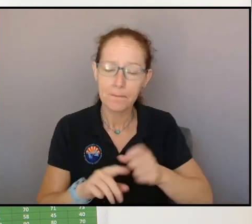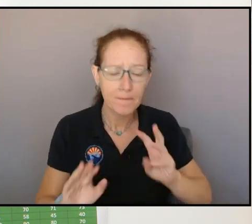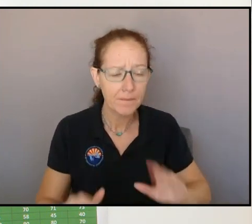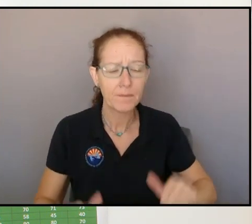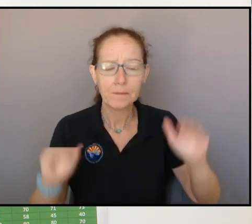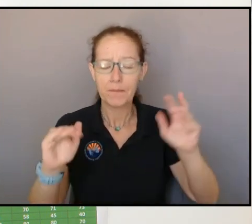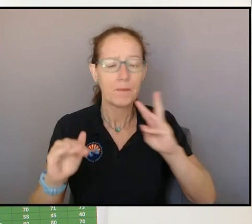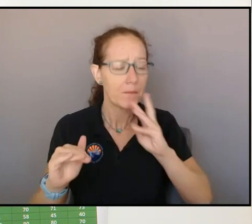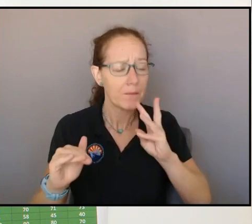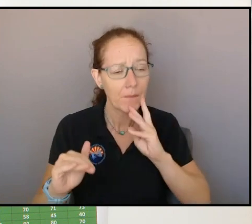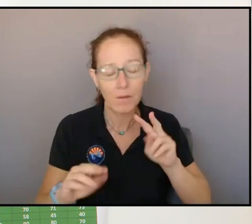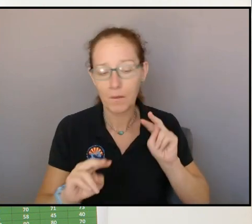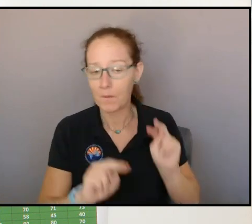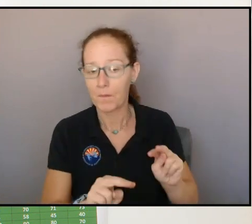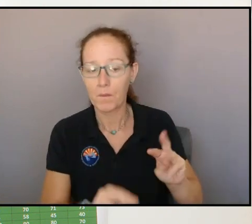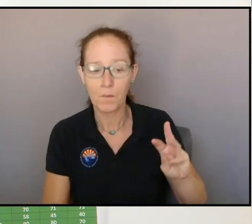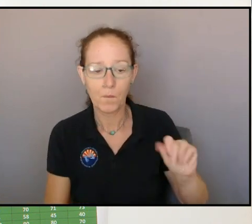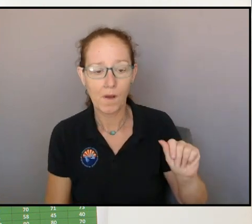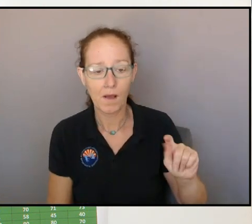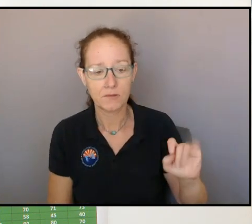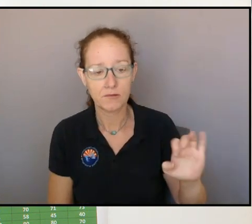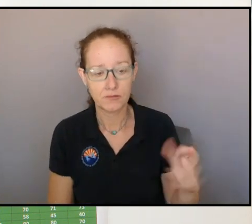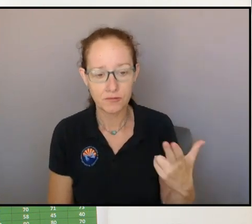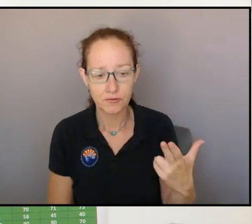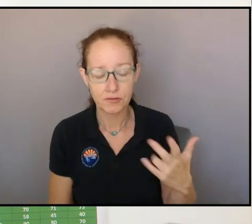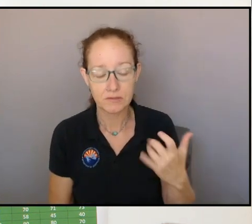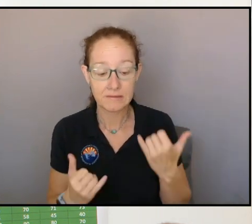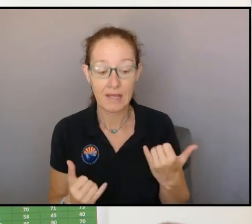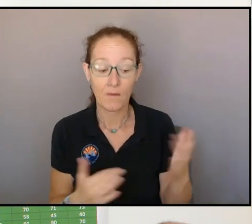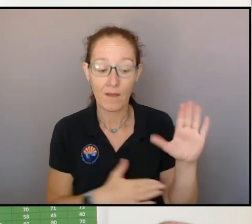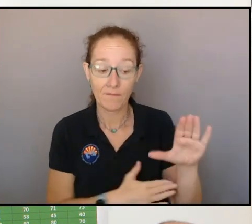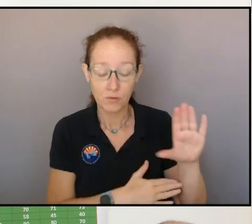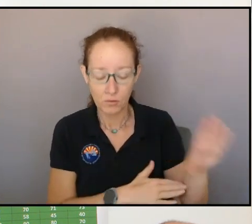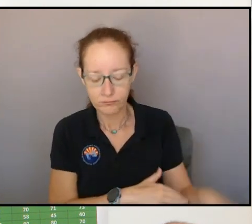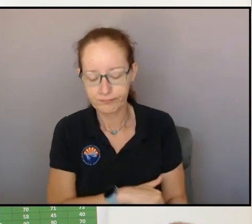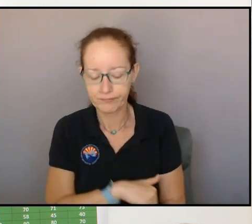evening. Uh next slide. Here's the precipitation